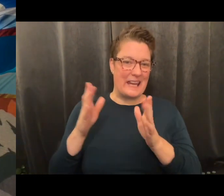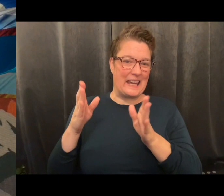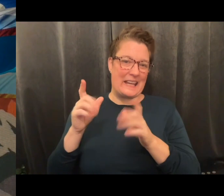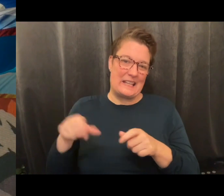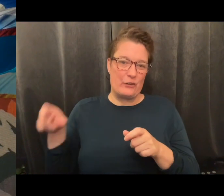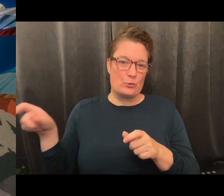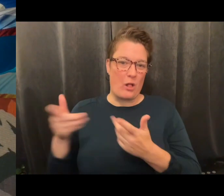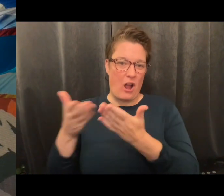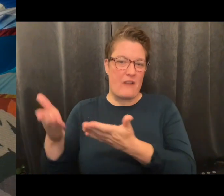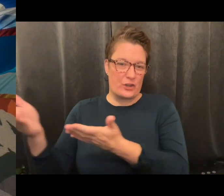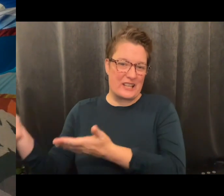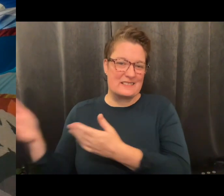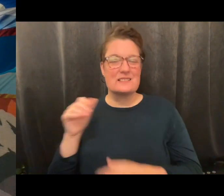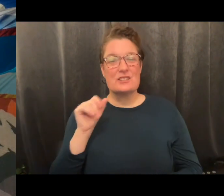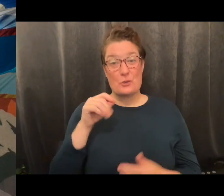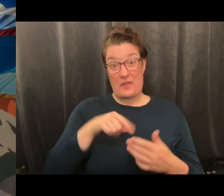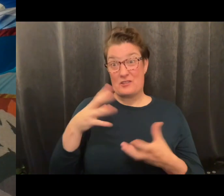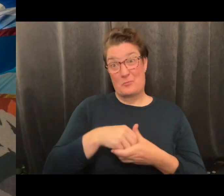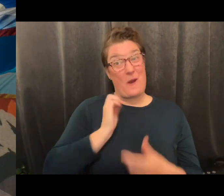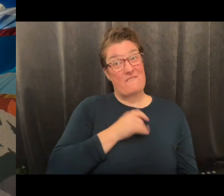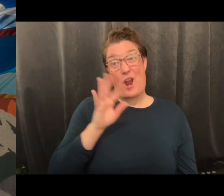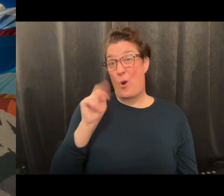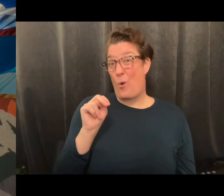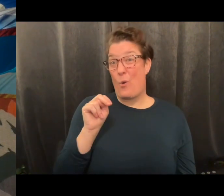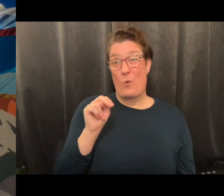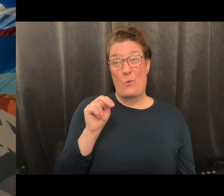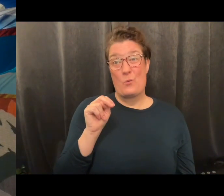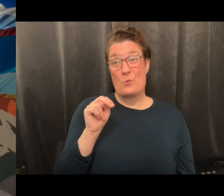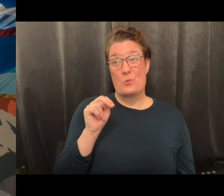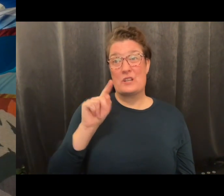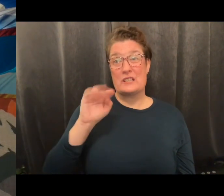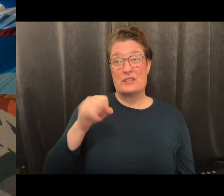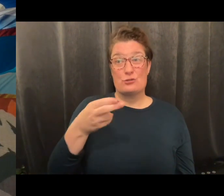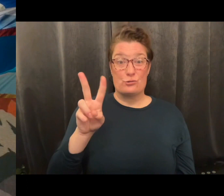people who are in a lot of different places who might not already have done